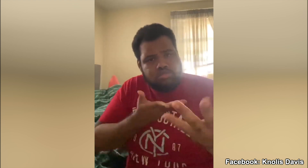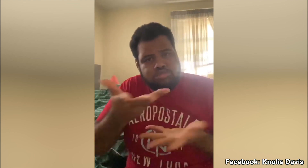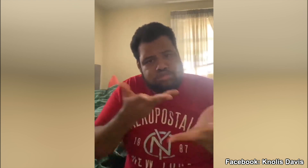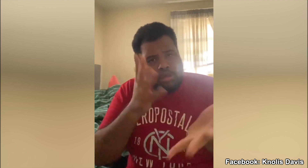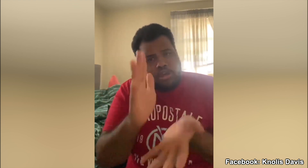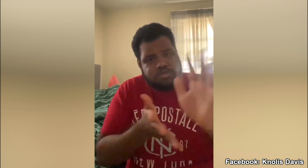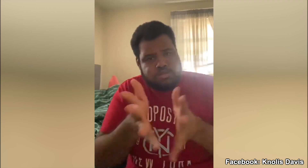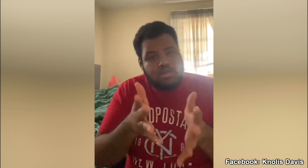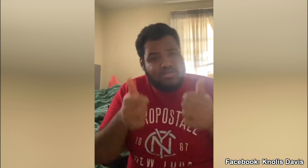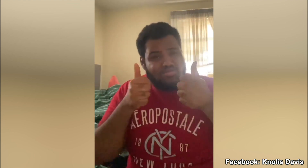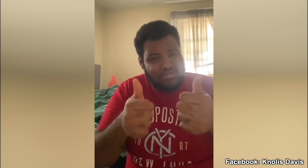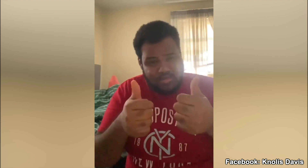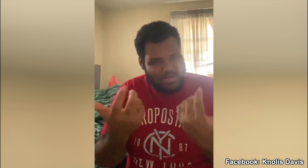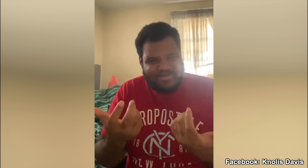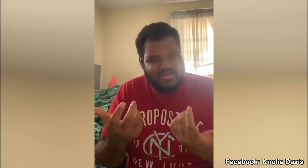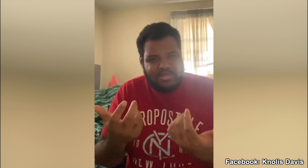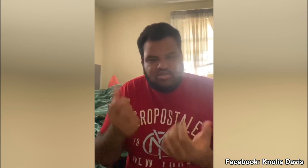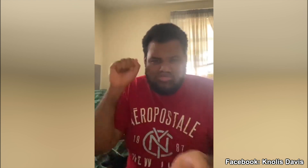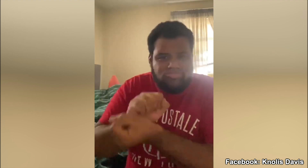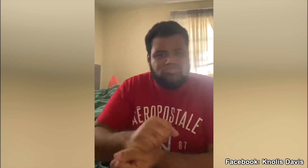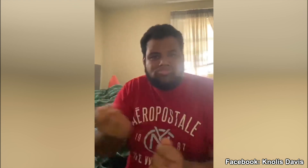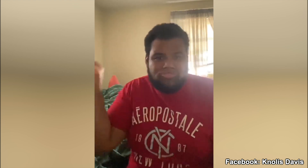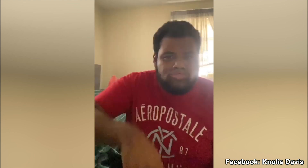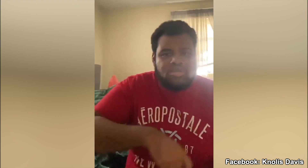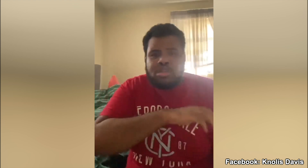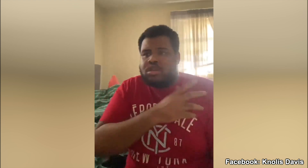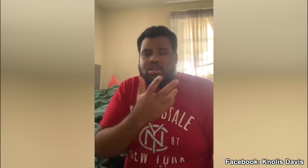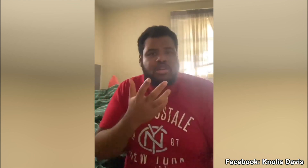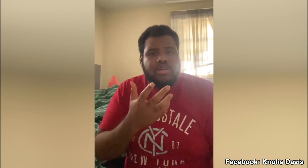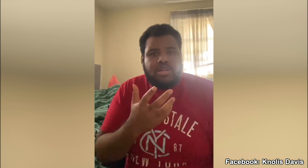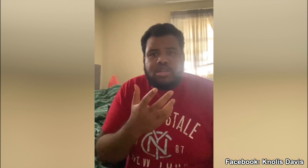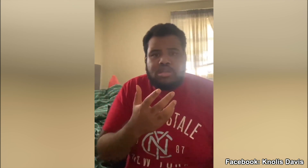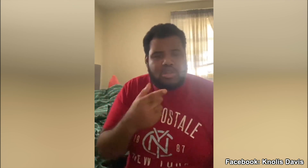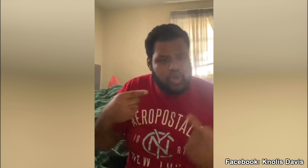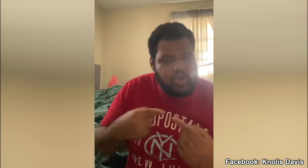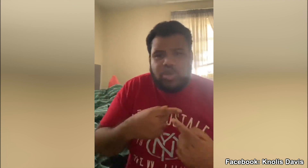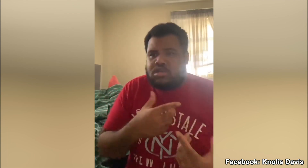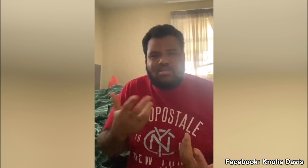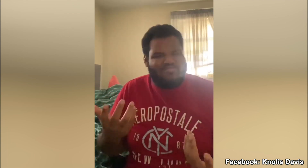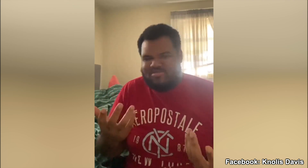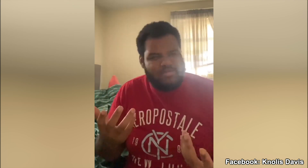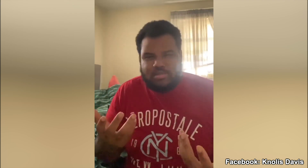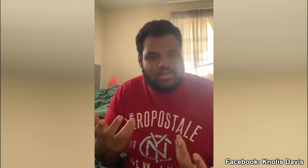during arrests and without being violent. They shouldn’t hurt or brutalize us.